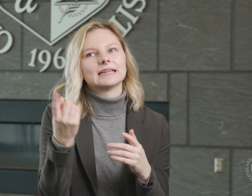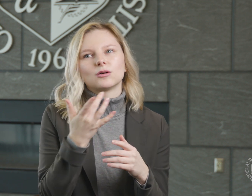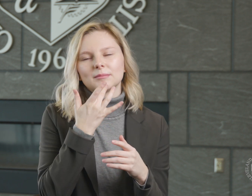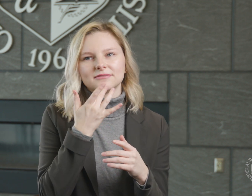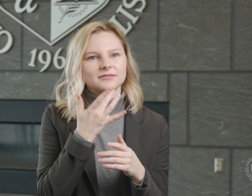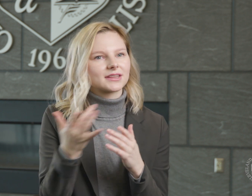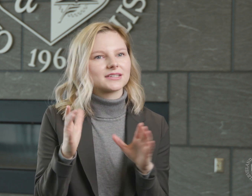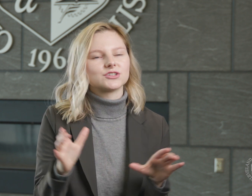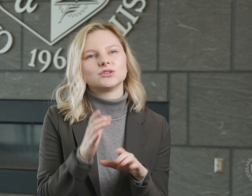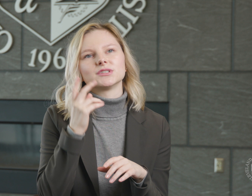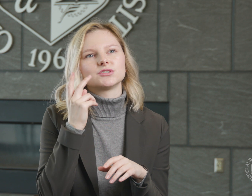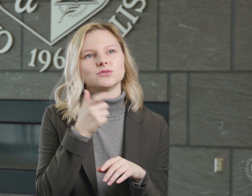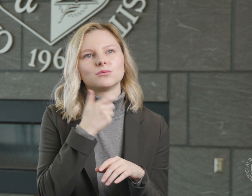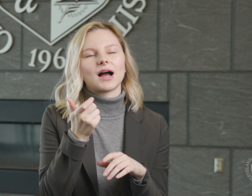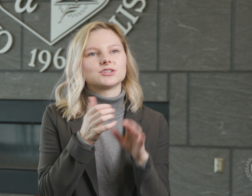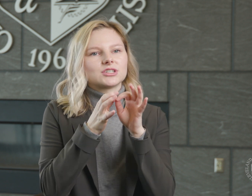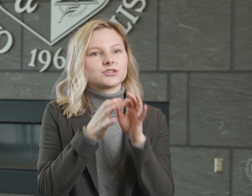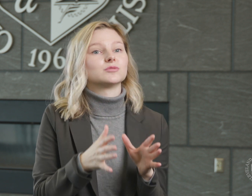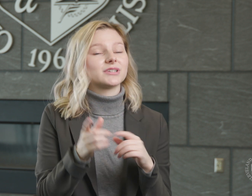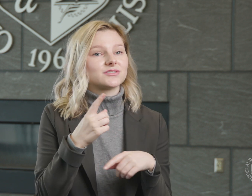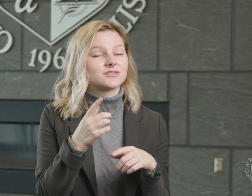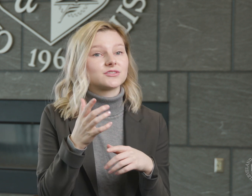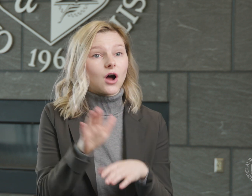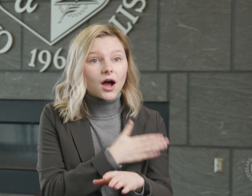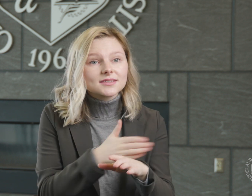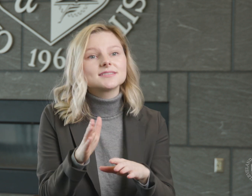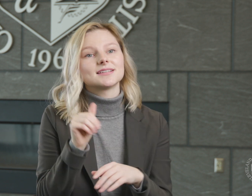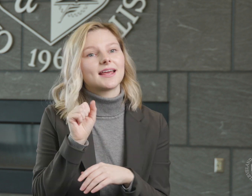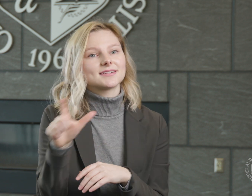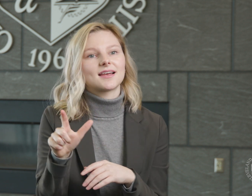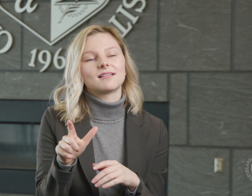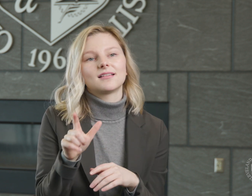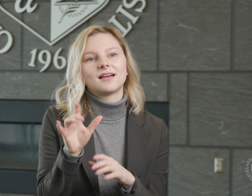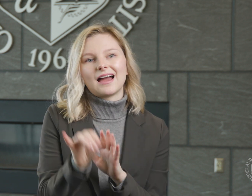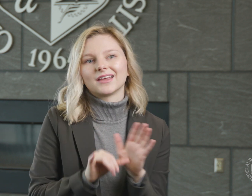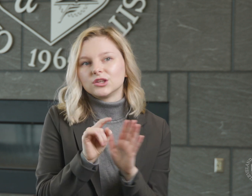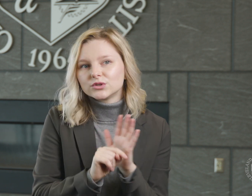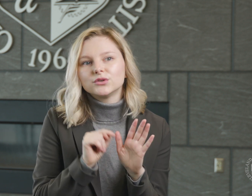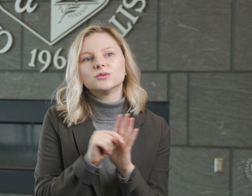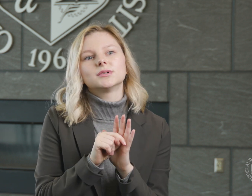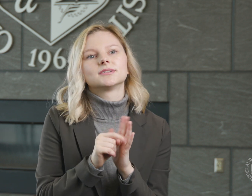like one of my favorite things to do is to watch interpreted songs in ASL and like Youtube